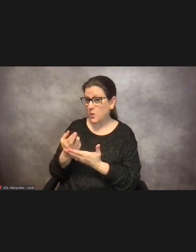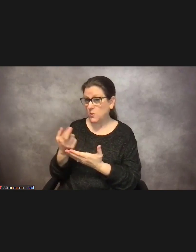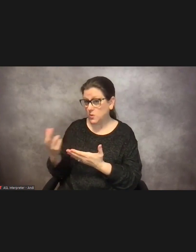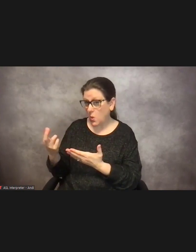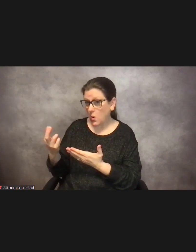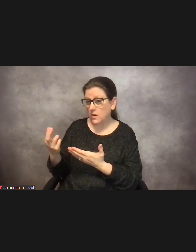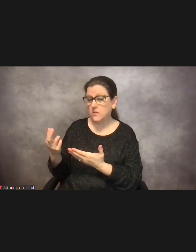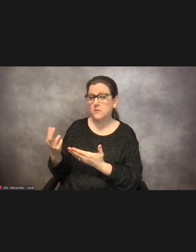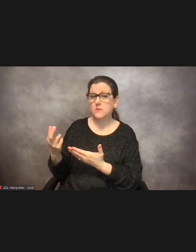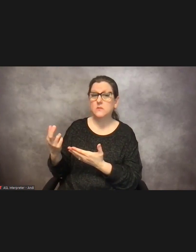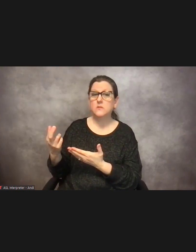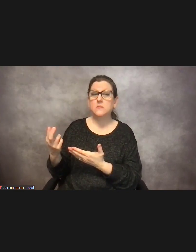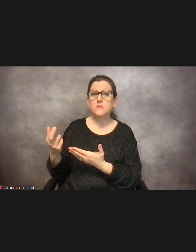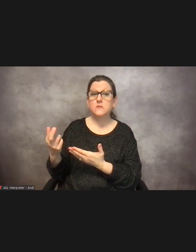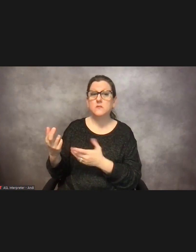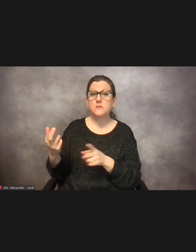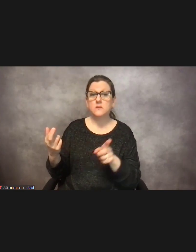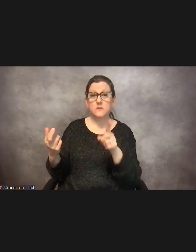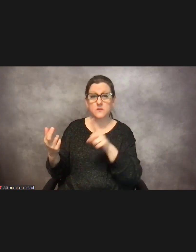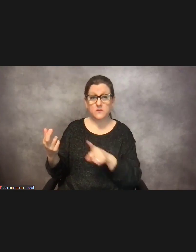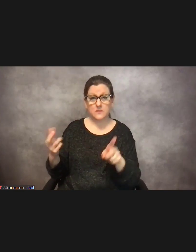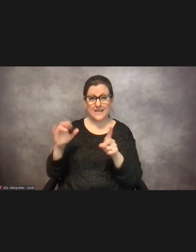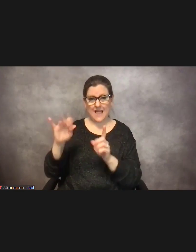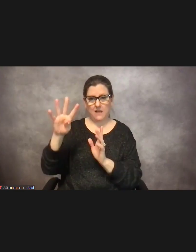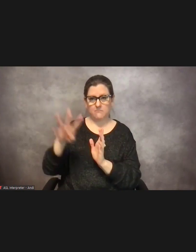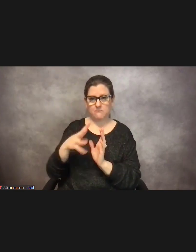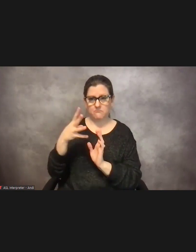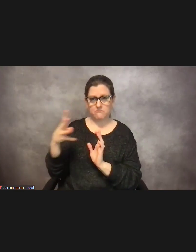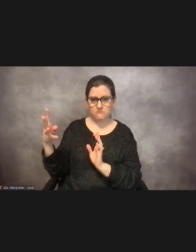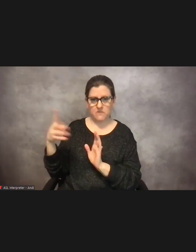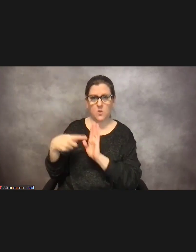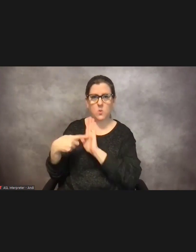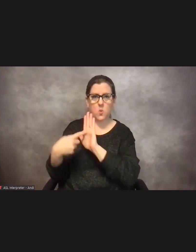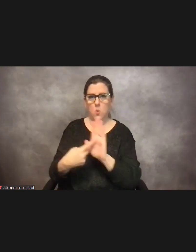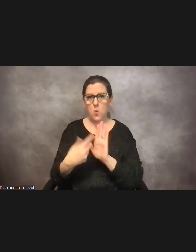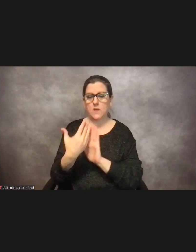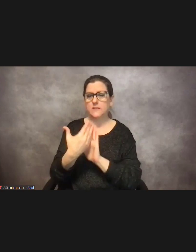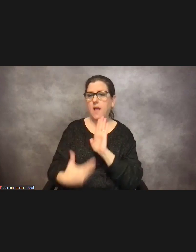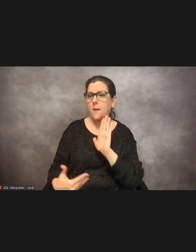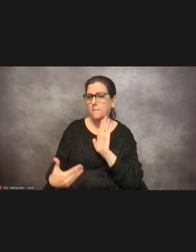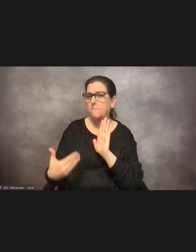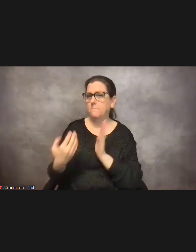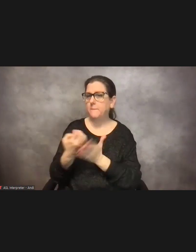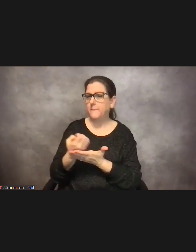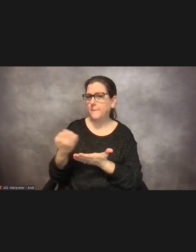under equipment resources, um, this table which shows you some of the